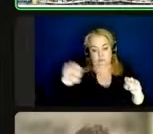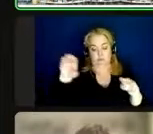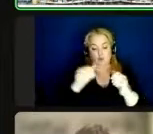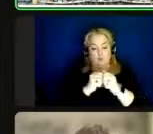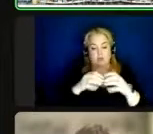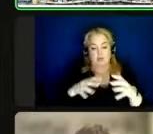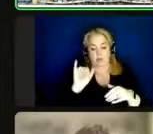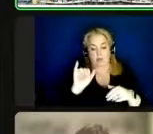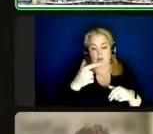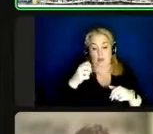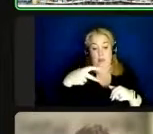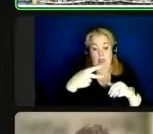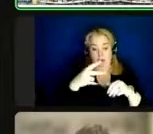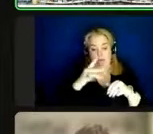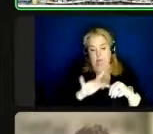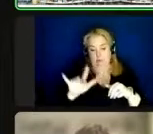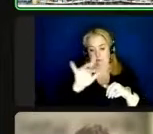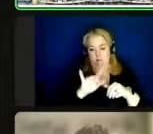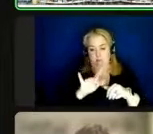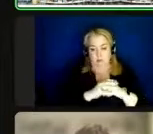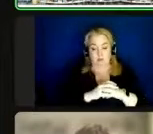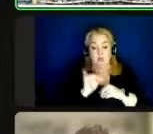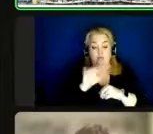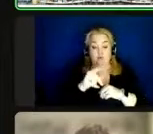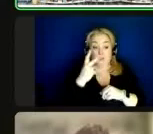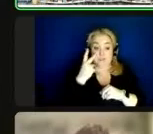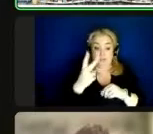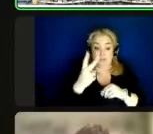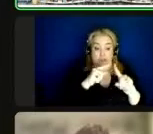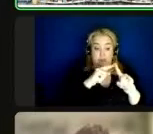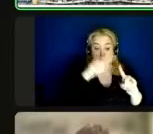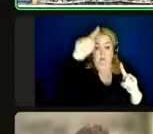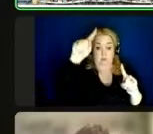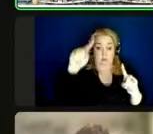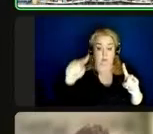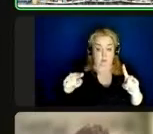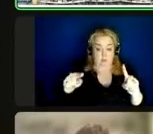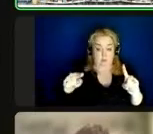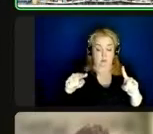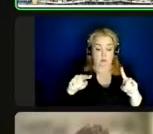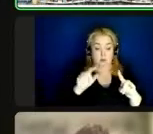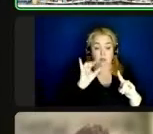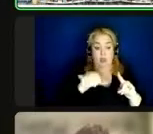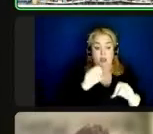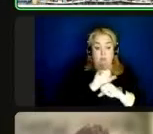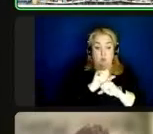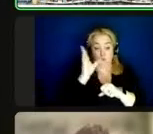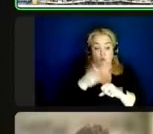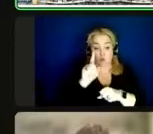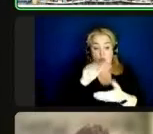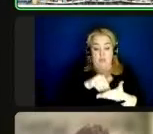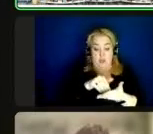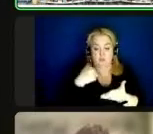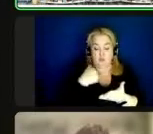THE LATE 90S EARLY 2000S THAT'S